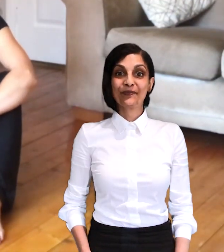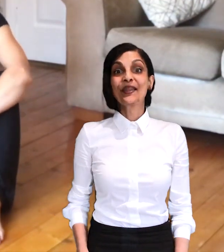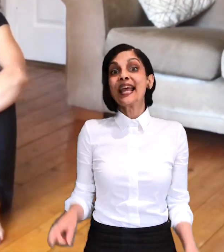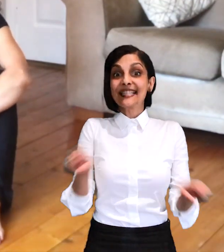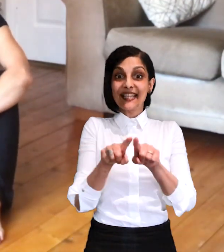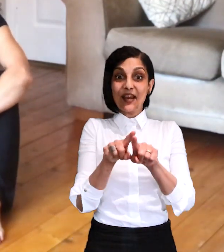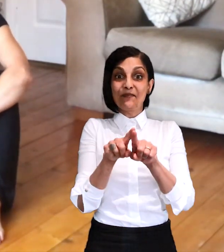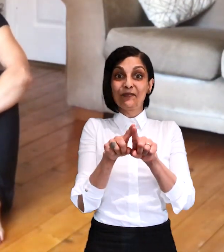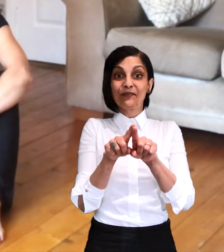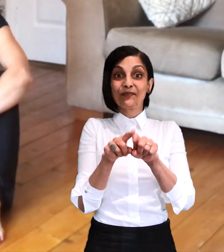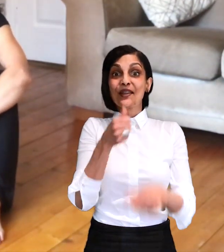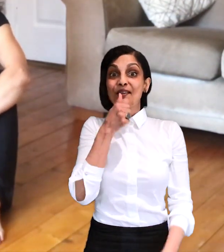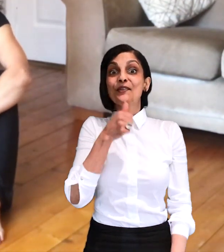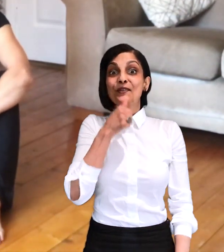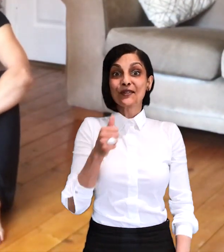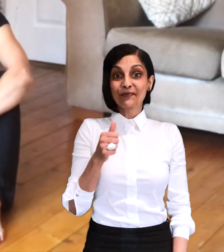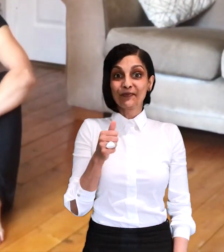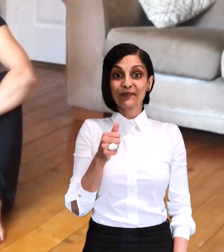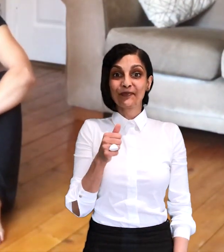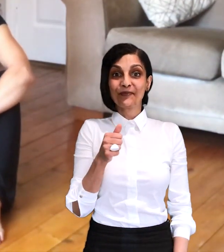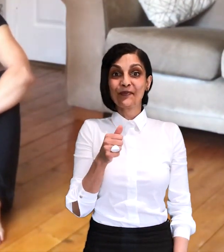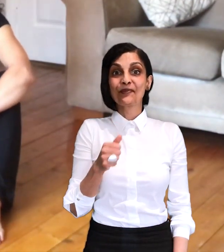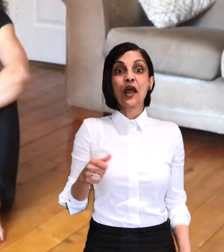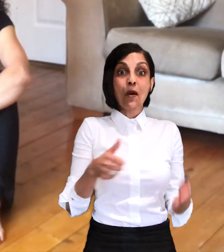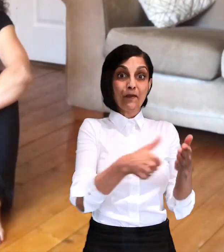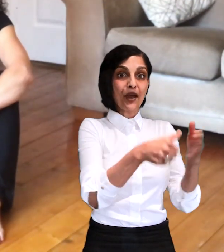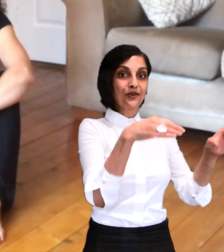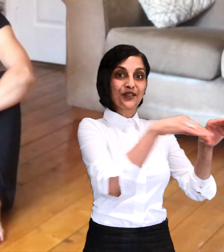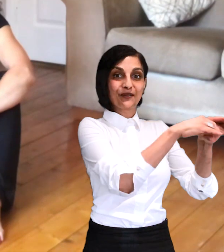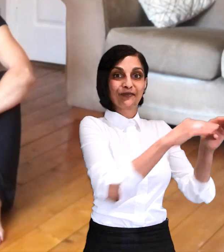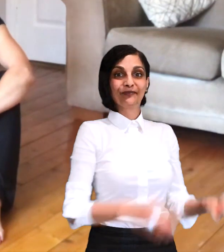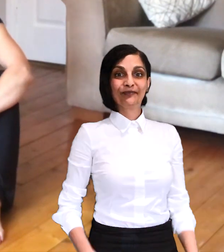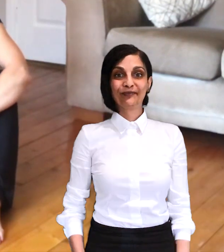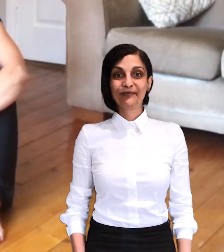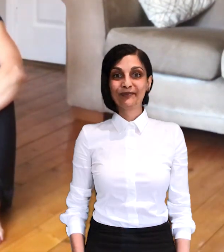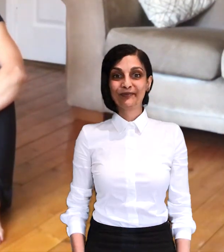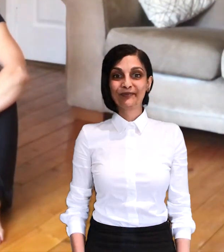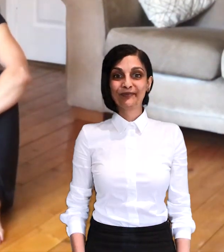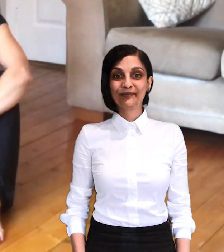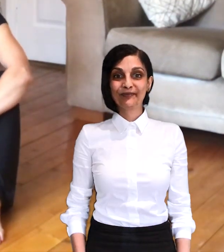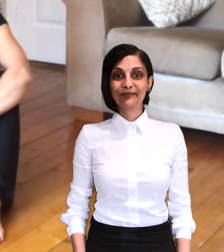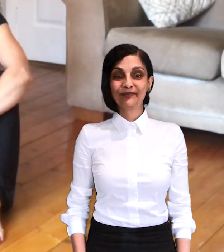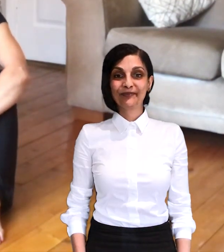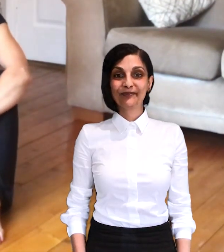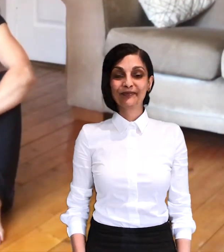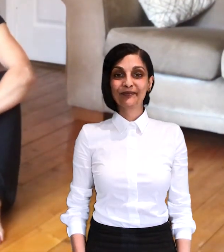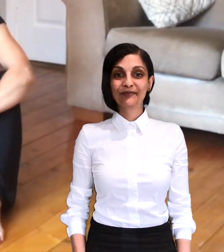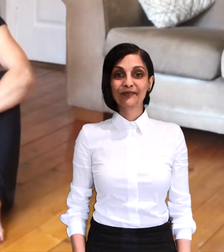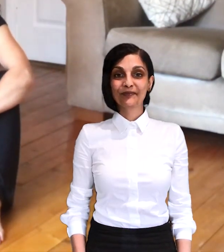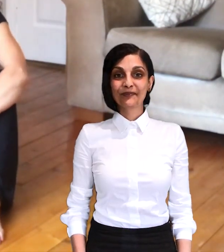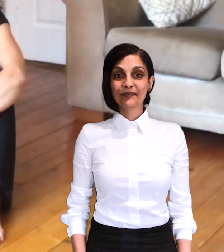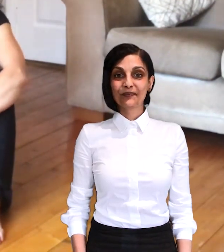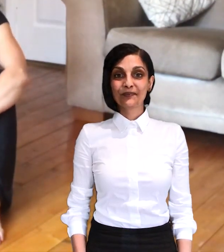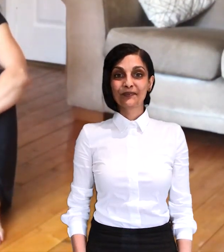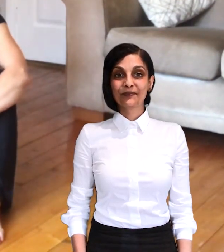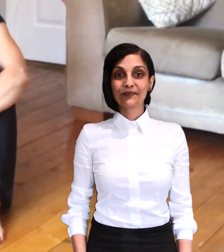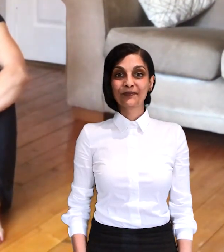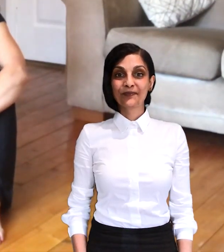a cardboard tube. So the kind of tube that you might use to post a letter, a very big letter in and you need some